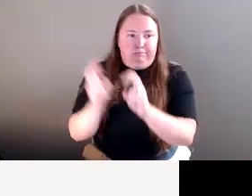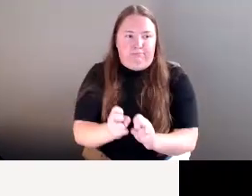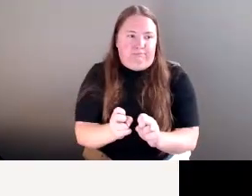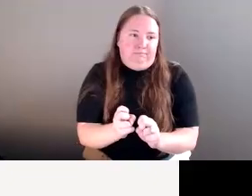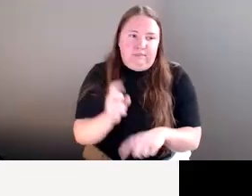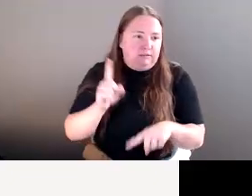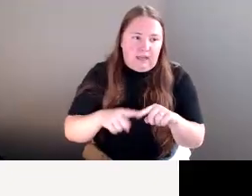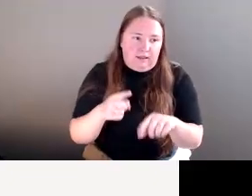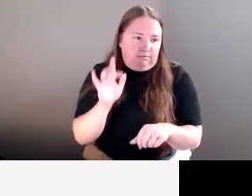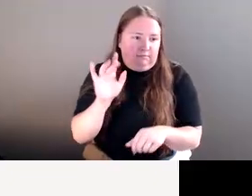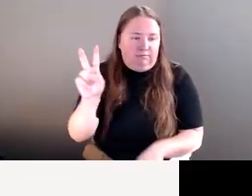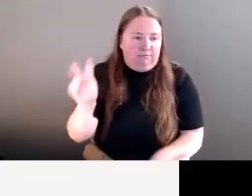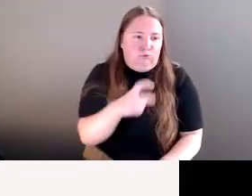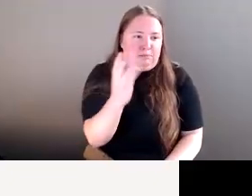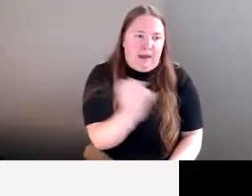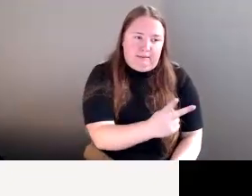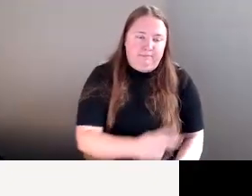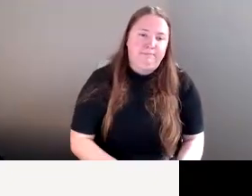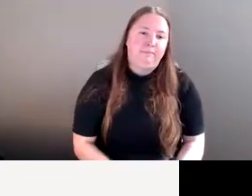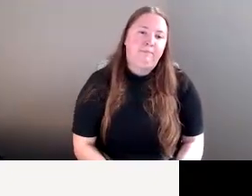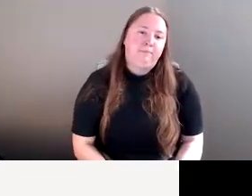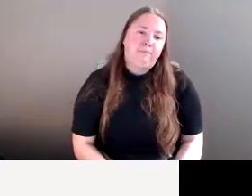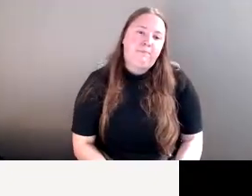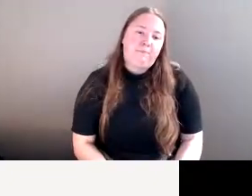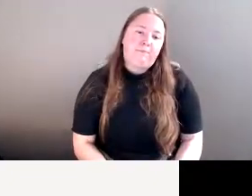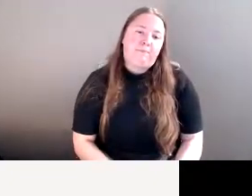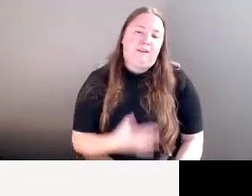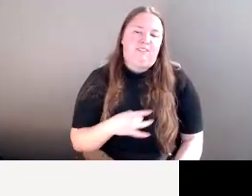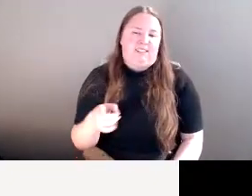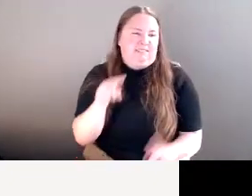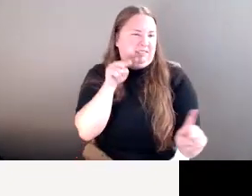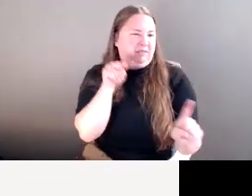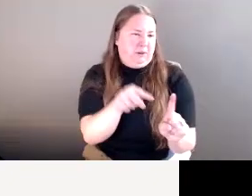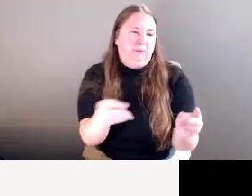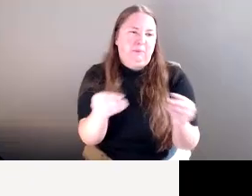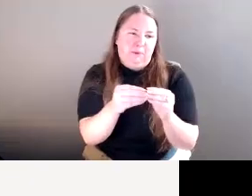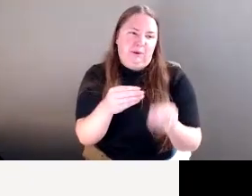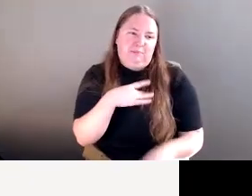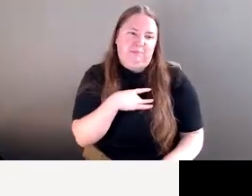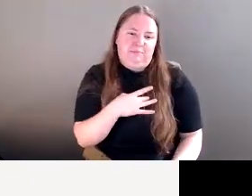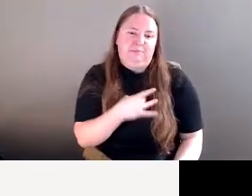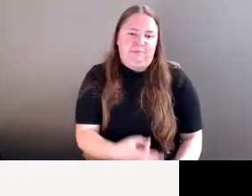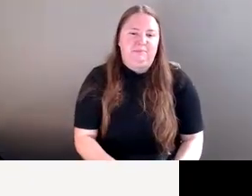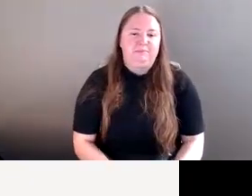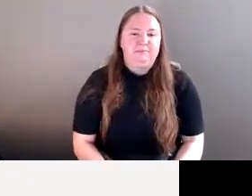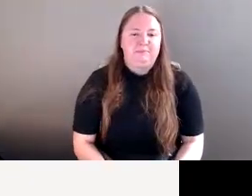And as well too, but I like this view a lot better, when I'm looking at my files,